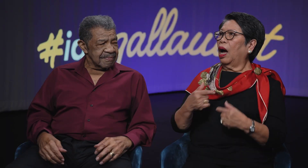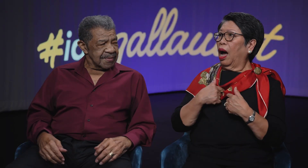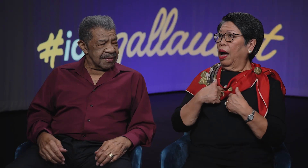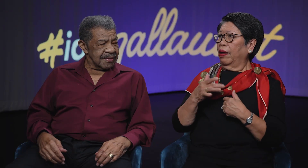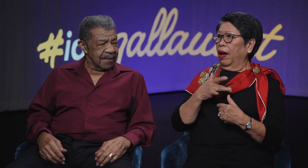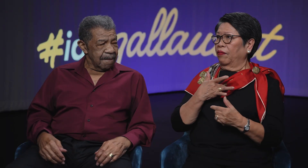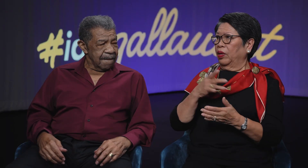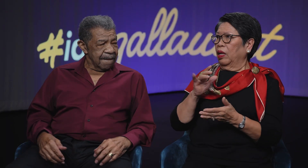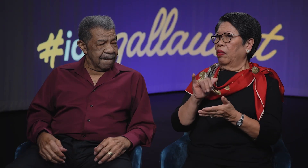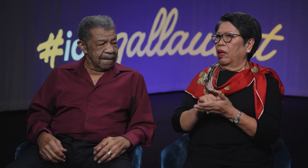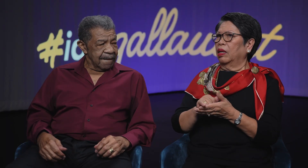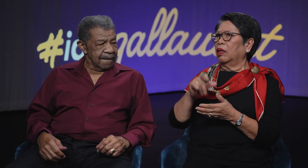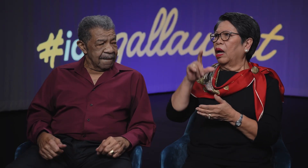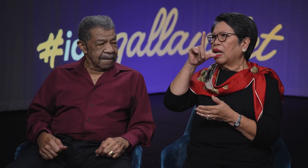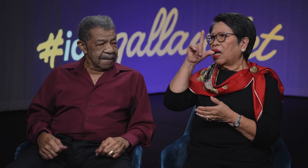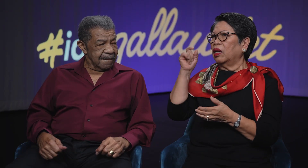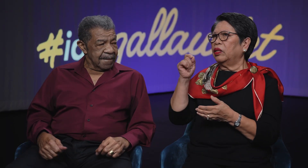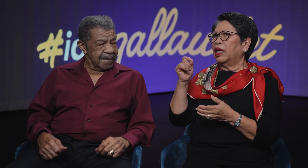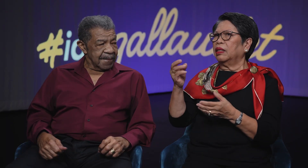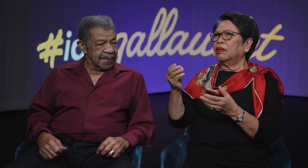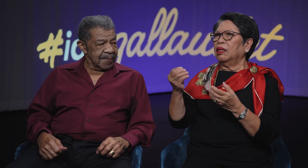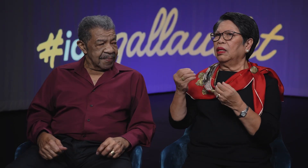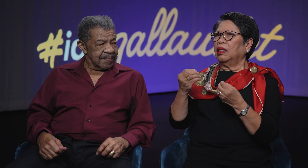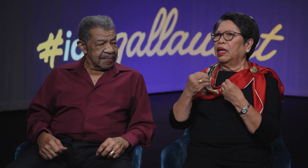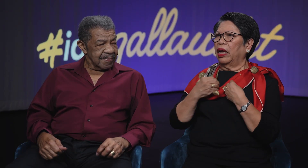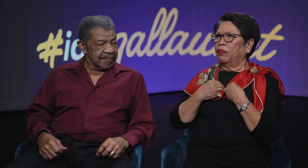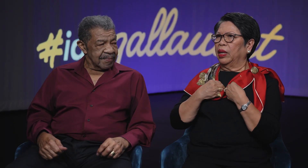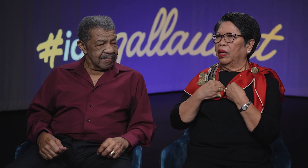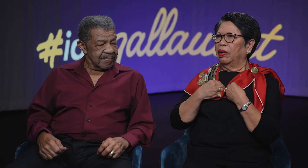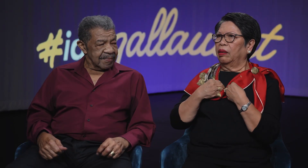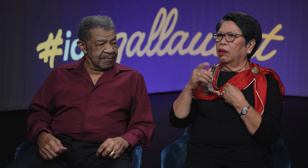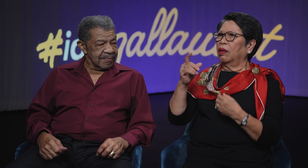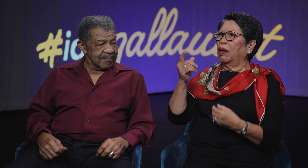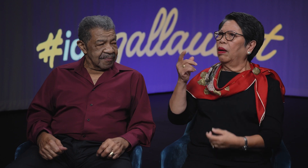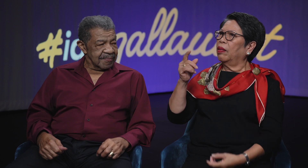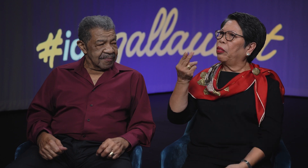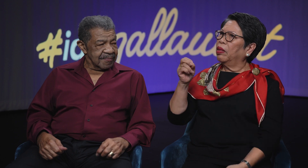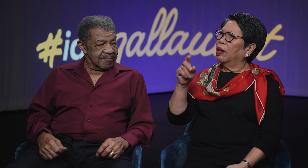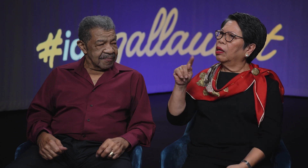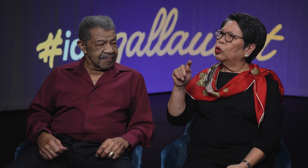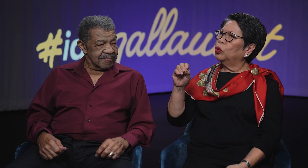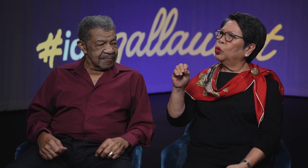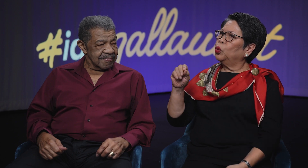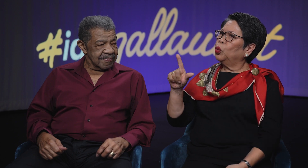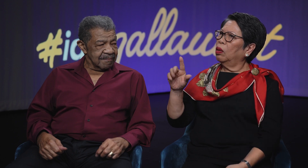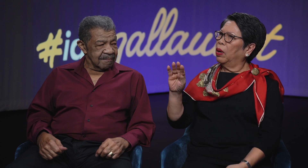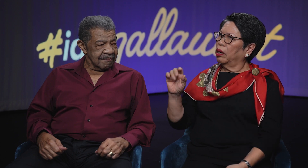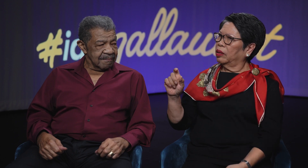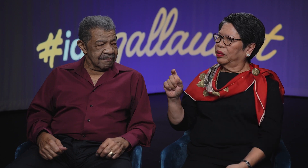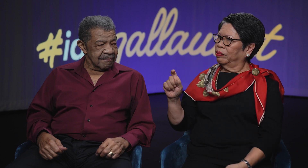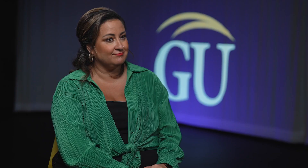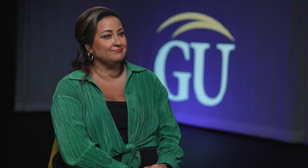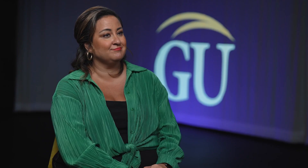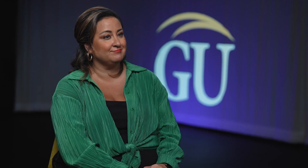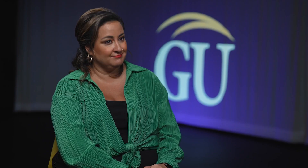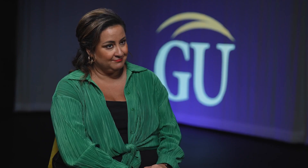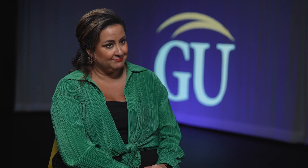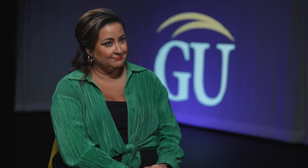I feel that Gallaudet gave me the toolbox